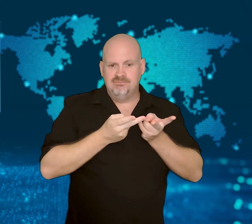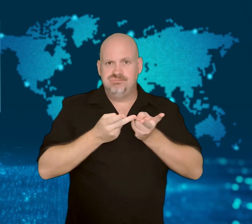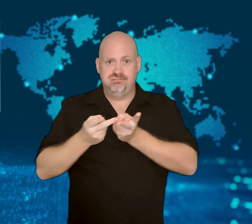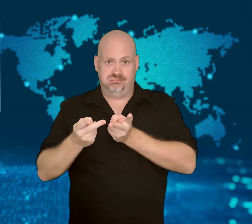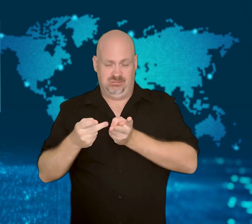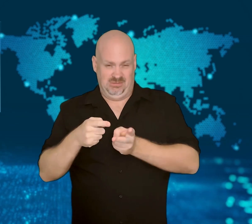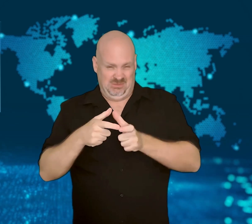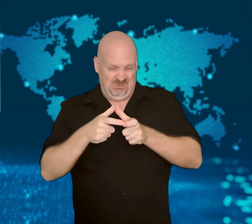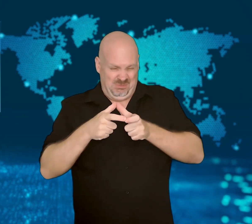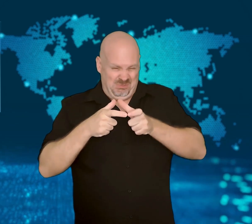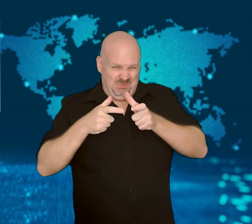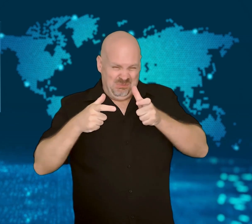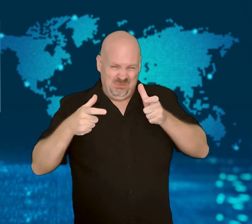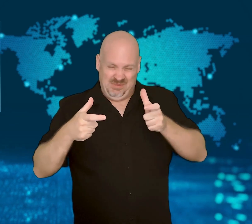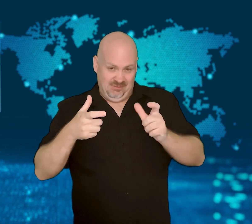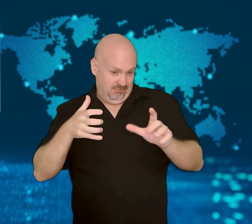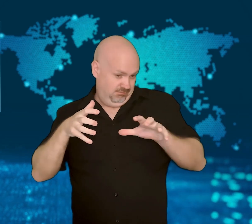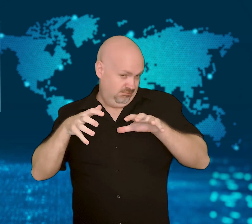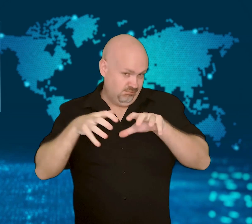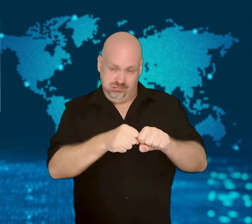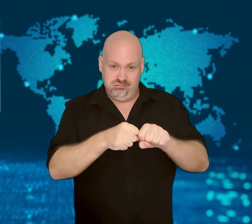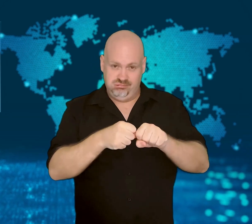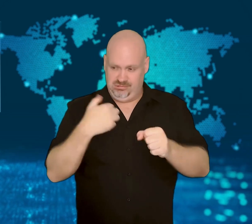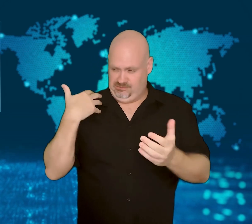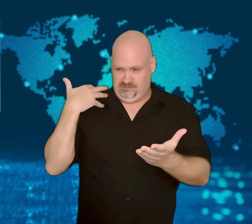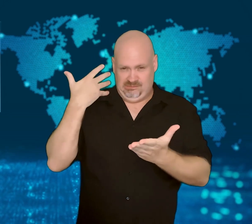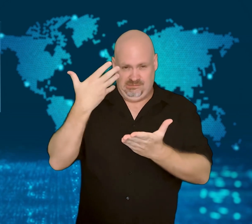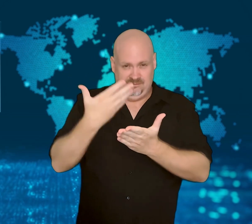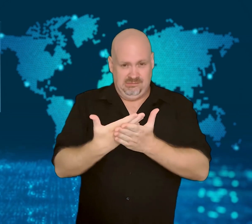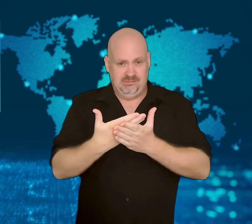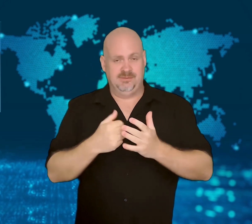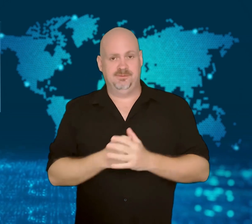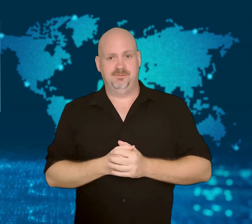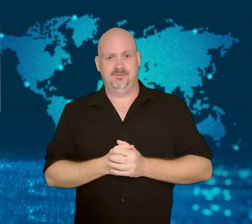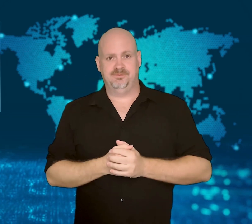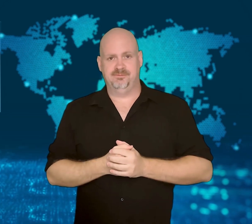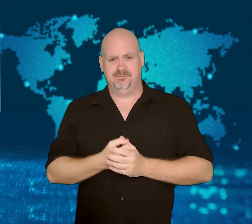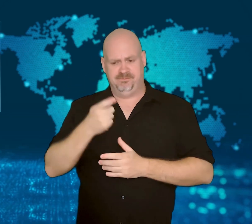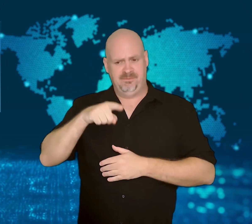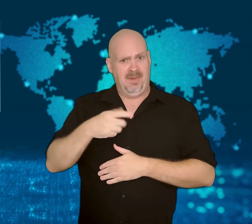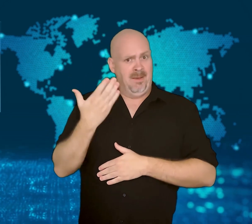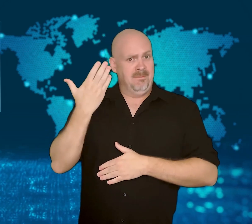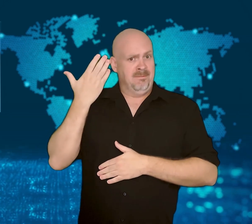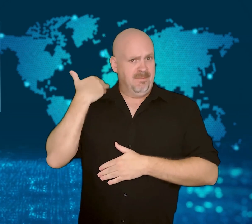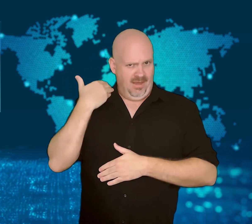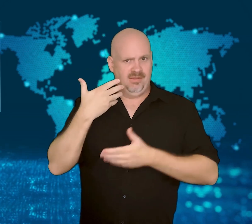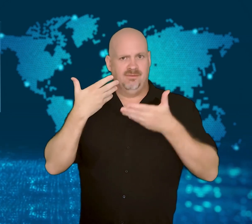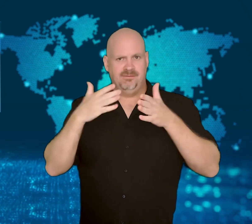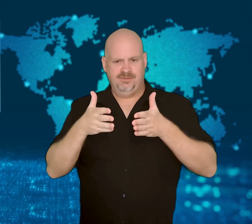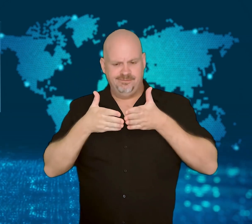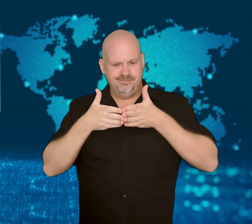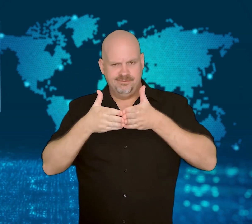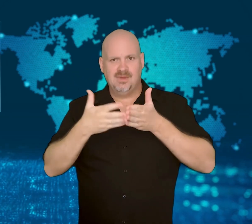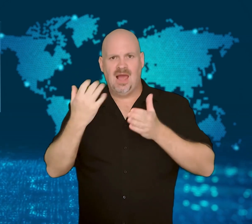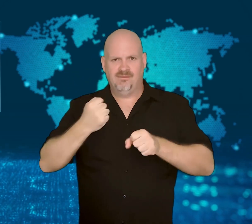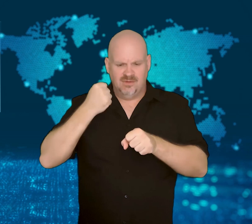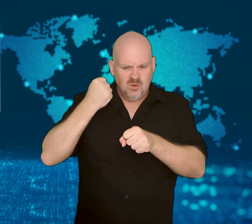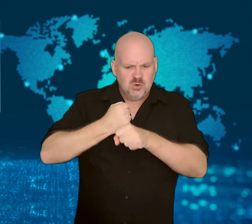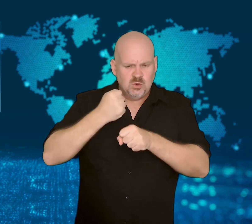Last month, a shipment of marble arrived at Sydney's Port Botany.